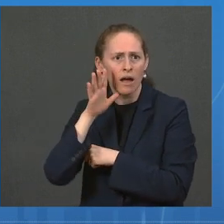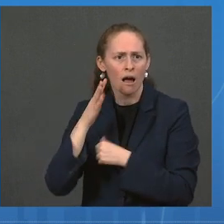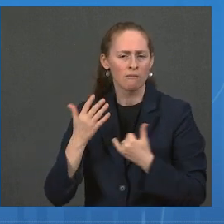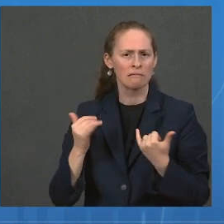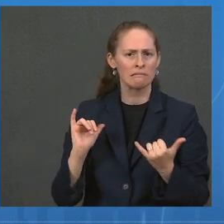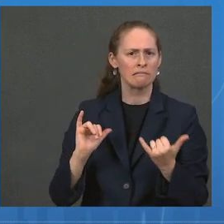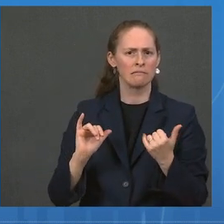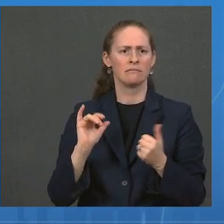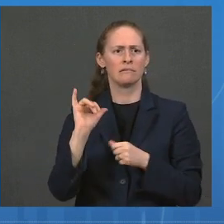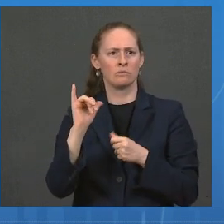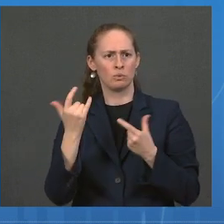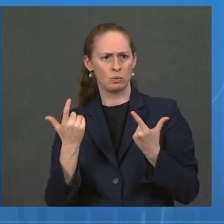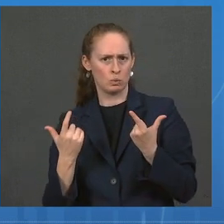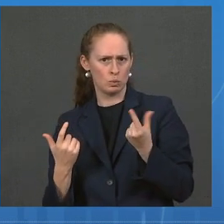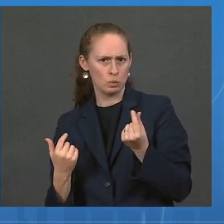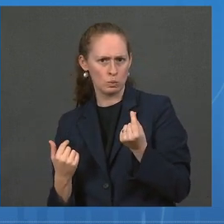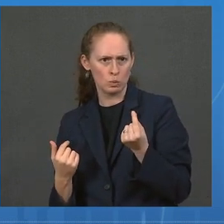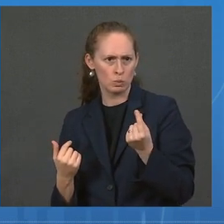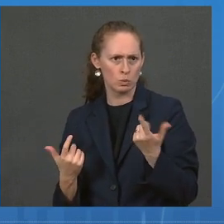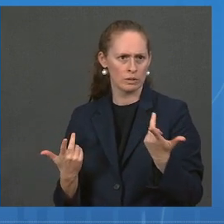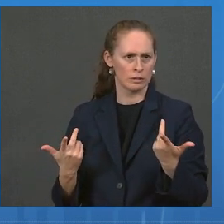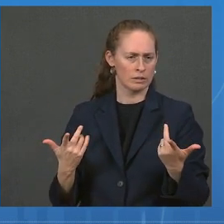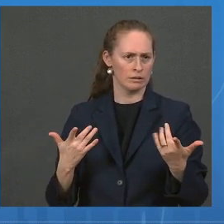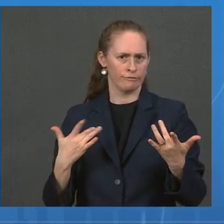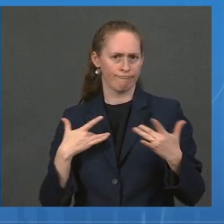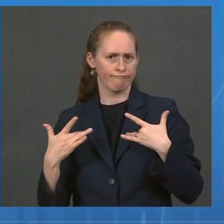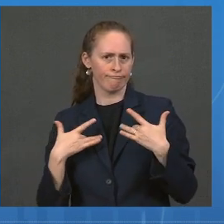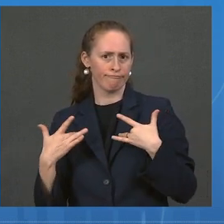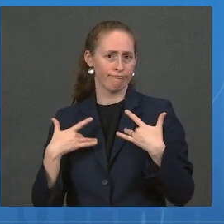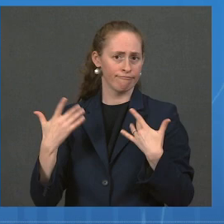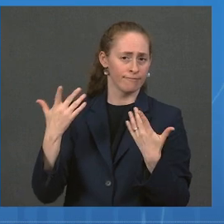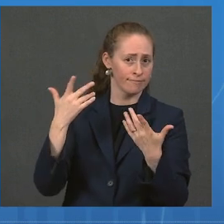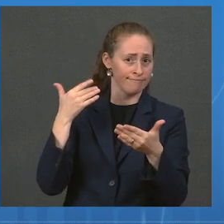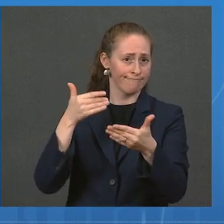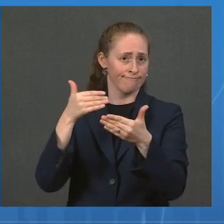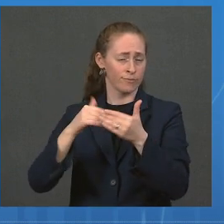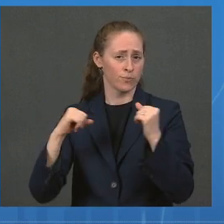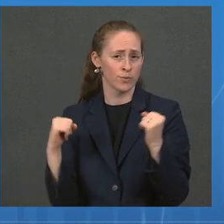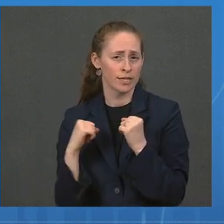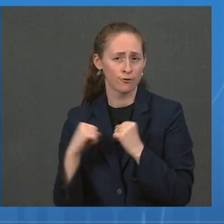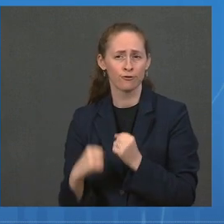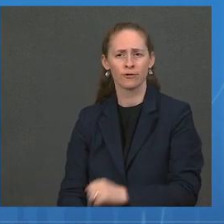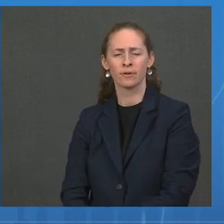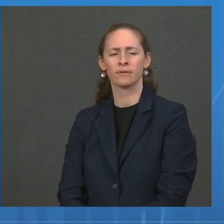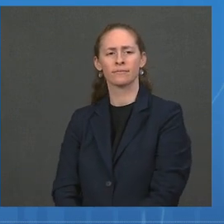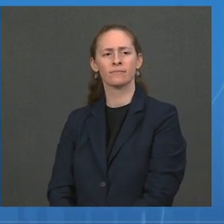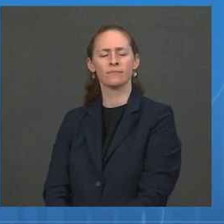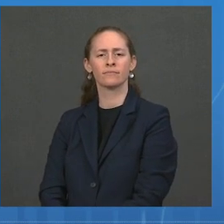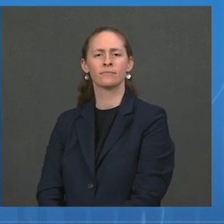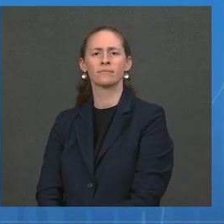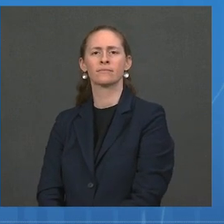Mr. Zients: Good. Thank you for the two questions. Dr. Murthy, do you want to address the first question? And then Dr. Walensky the second. Dr. Murthy: Sure, sounds good.